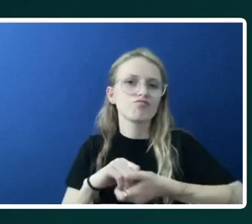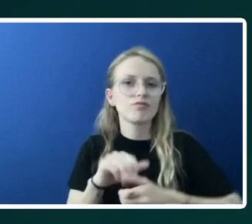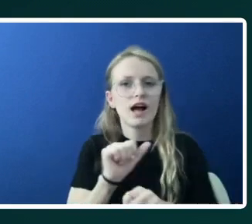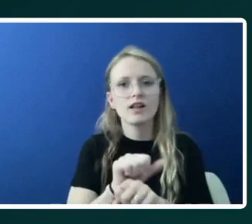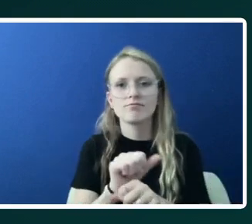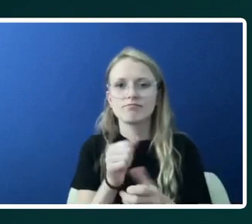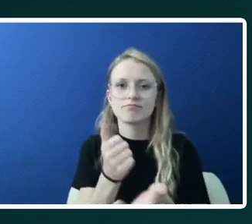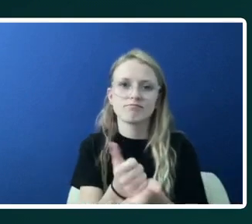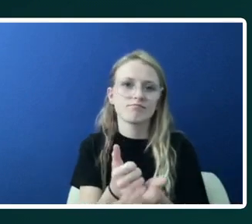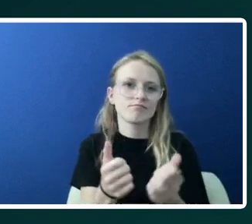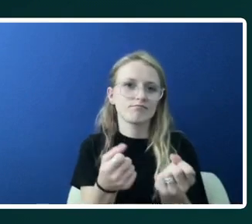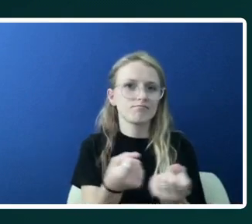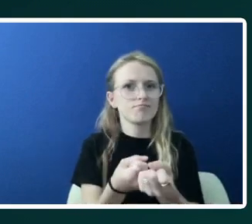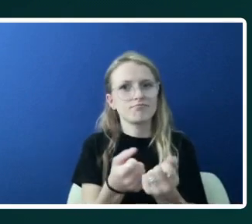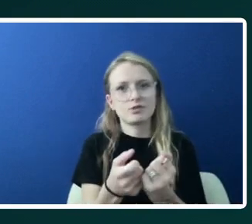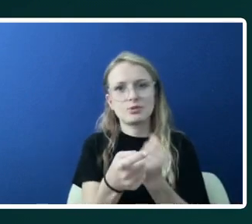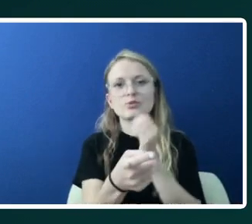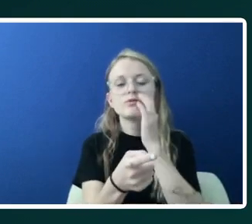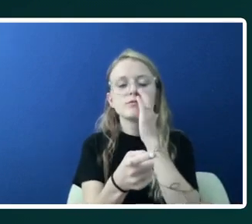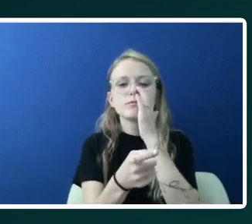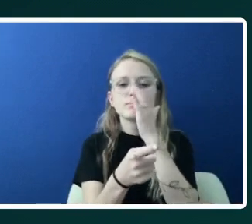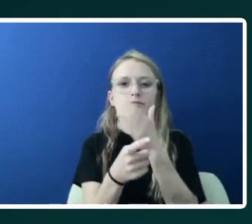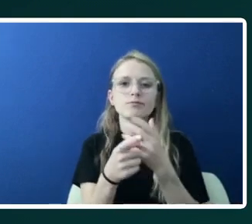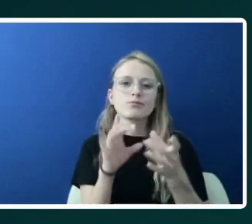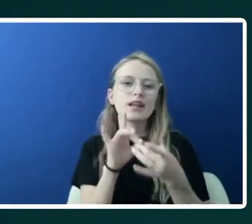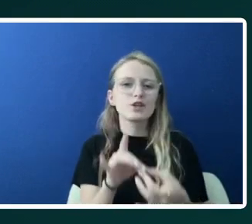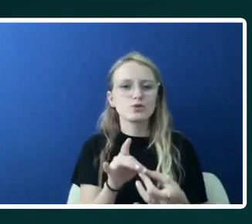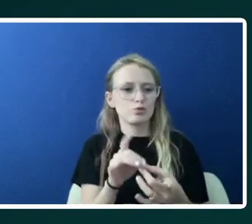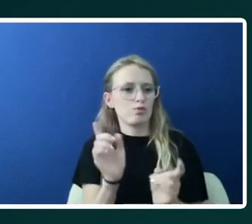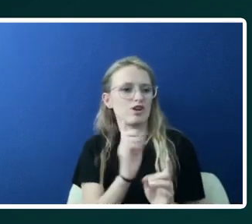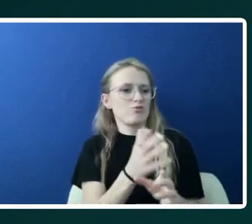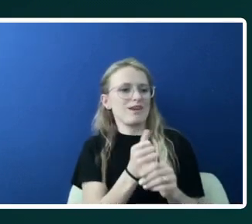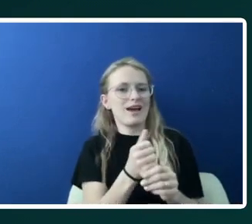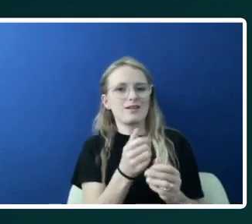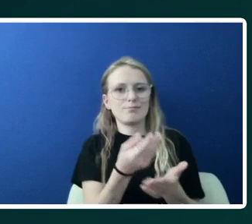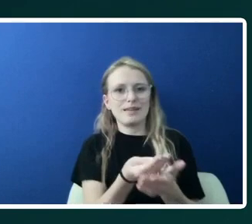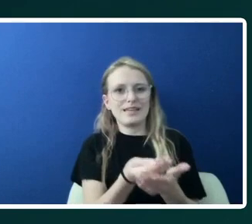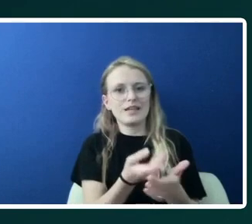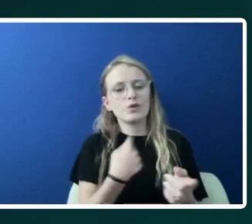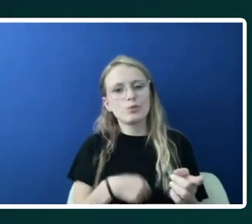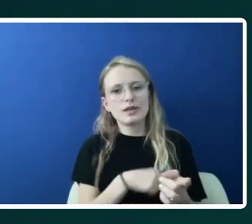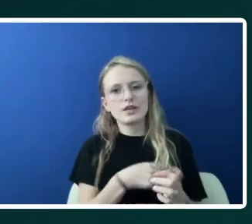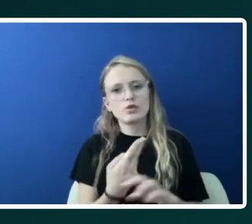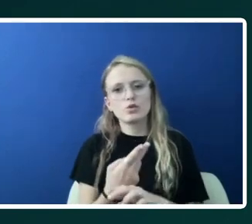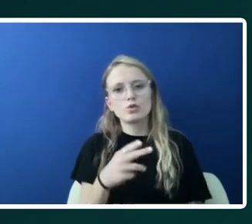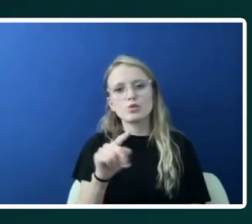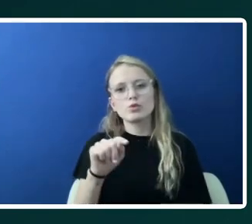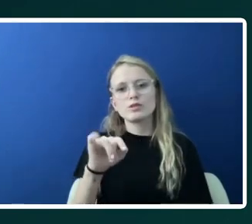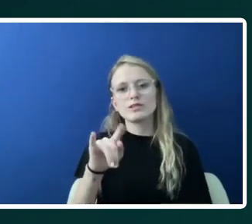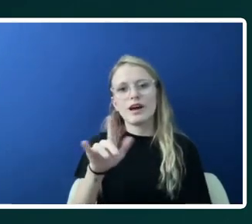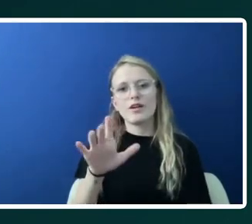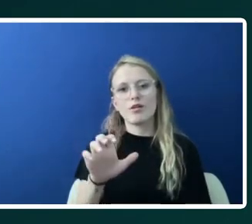As far as sources of funding, we use Title III, which is federal funding. There are a lot of